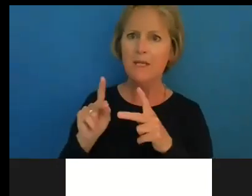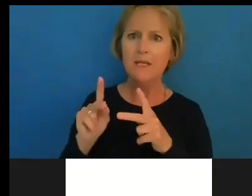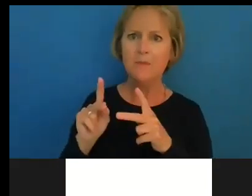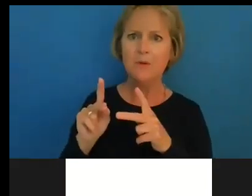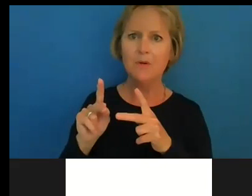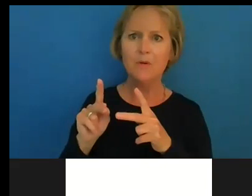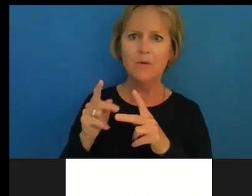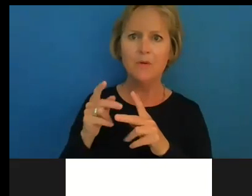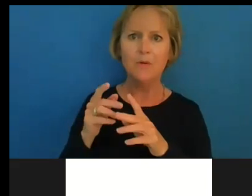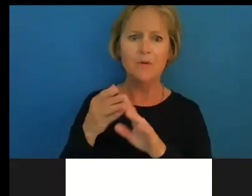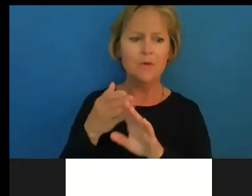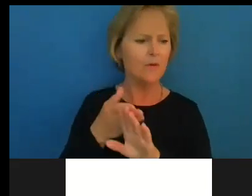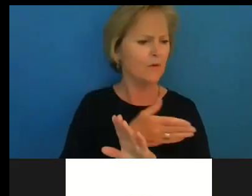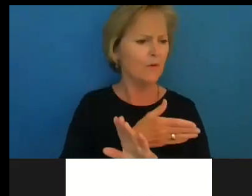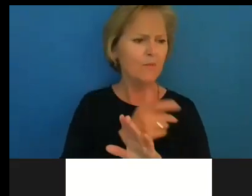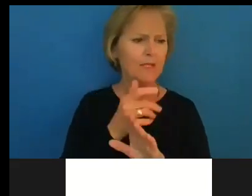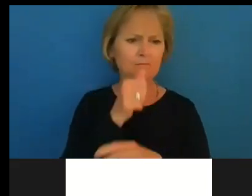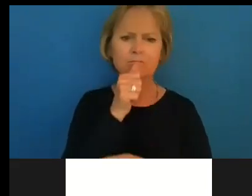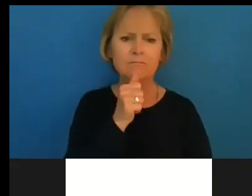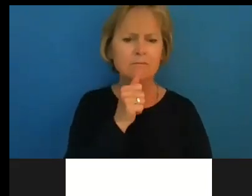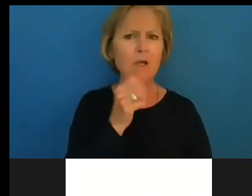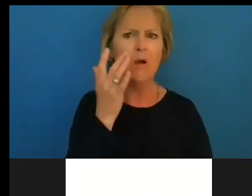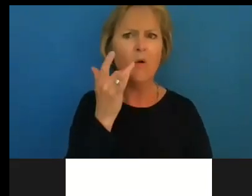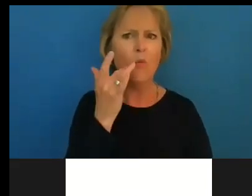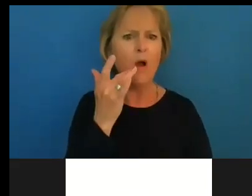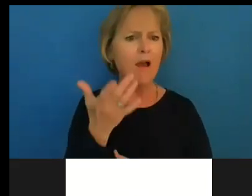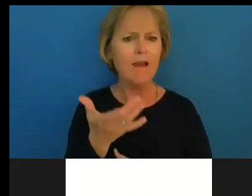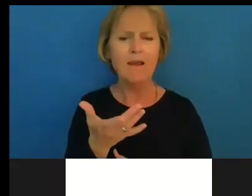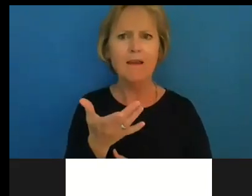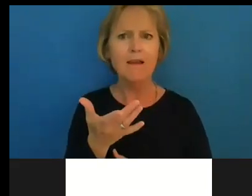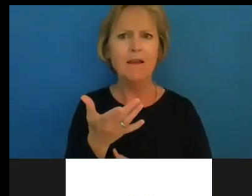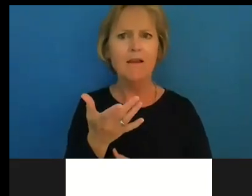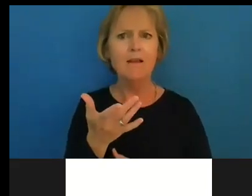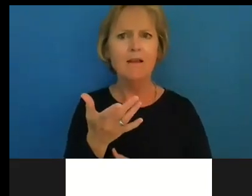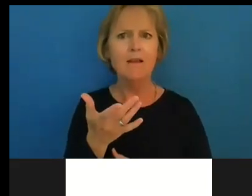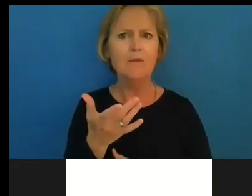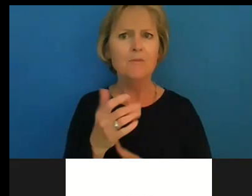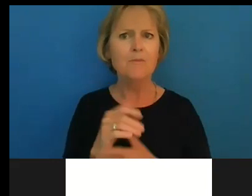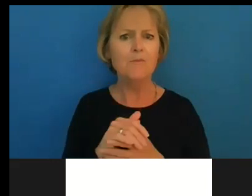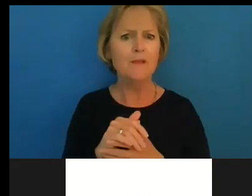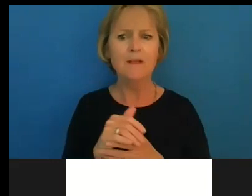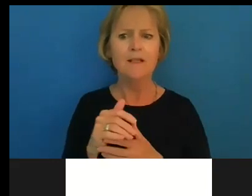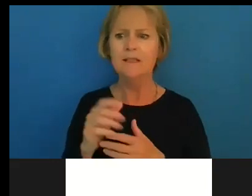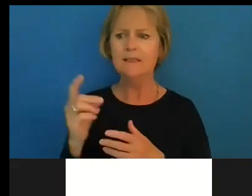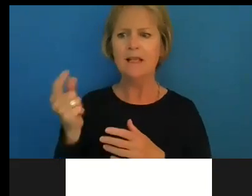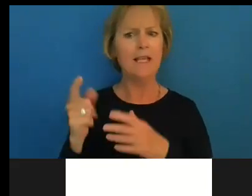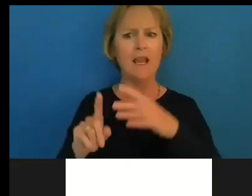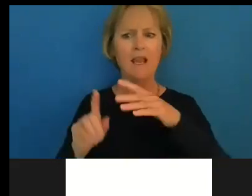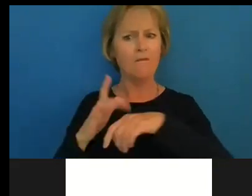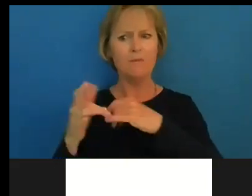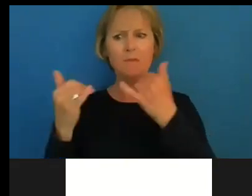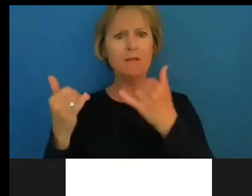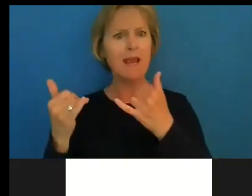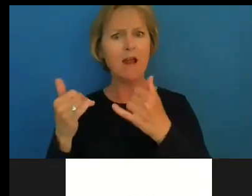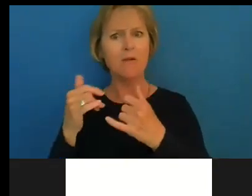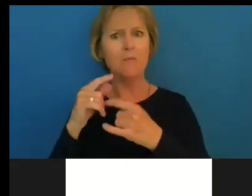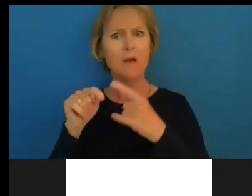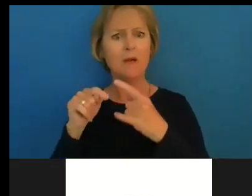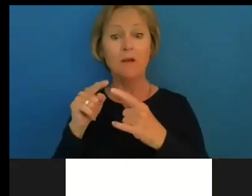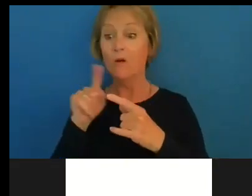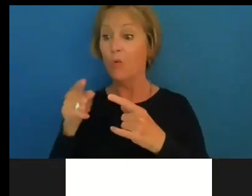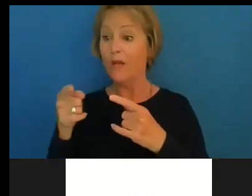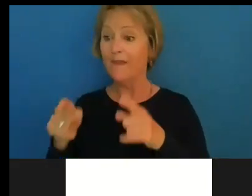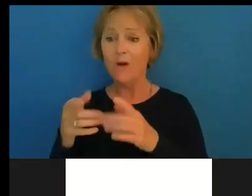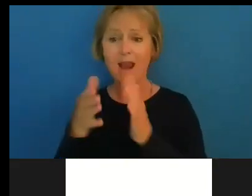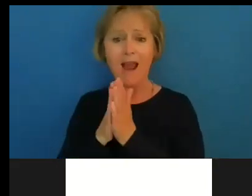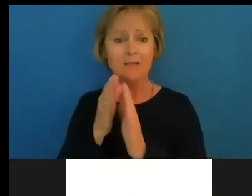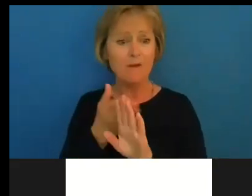Why is ok for these things to be available now but when they were asked for by the disabled and chronically ill